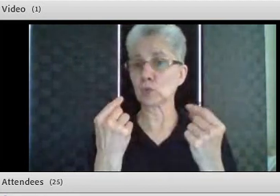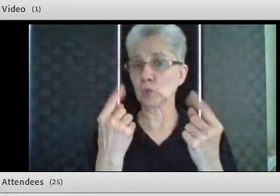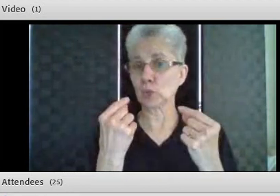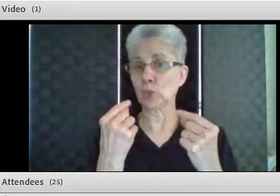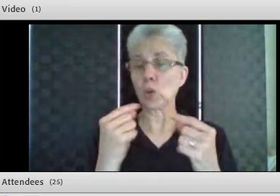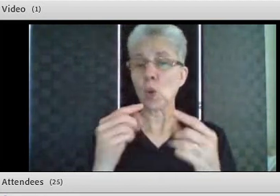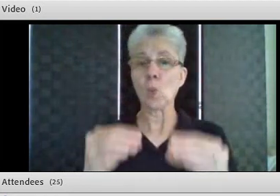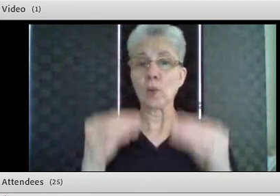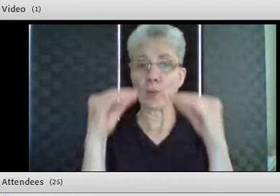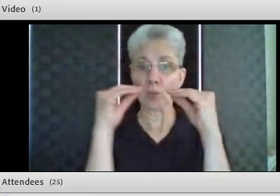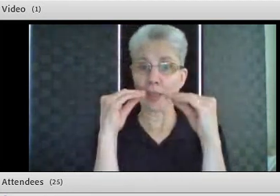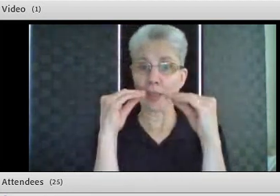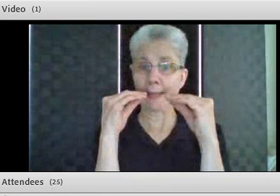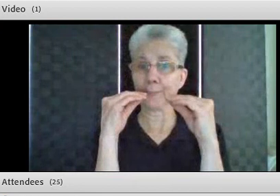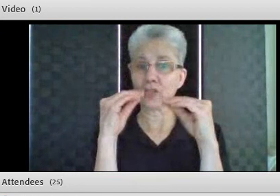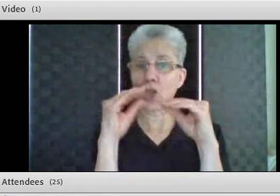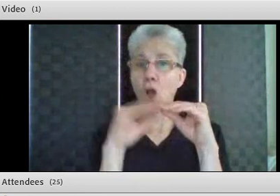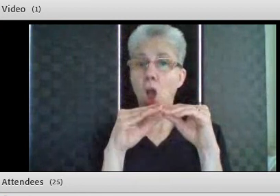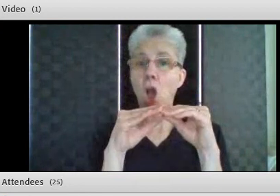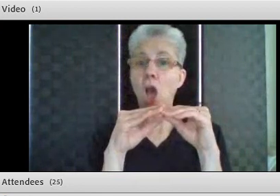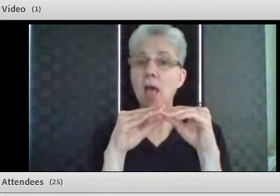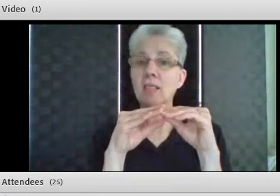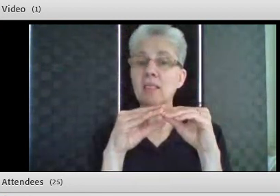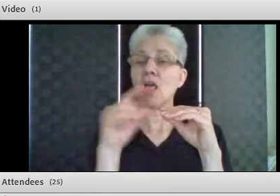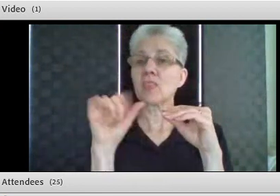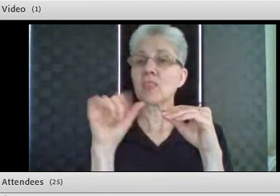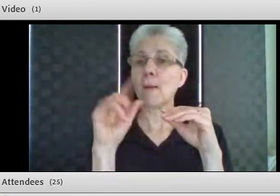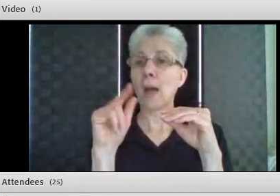on either end, on both ends, with a rubber band,